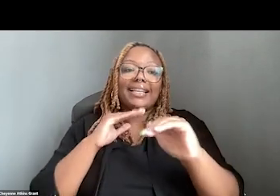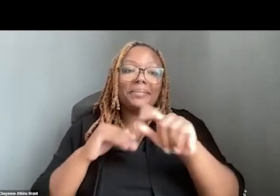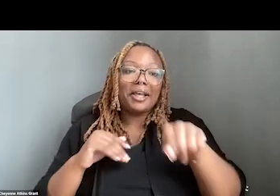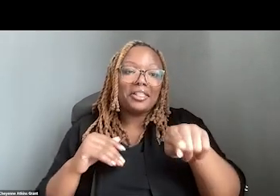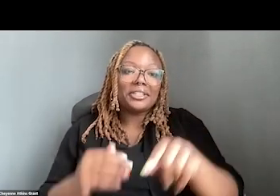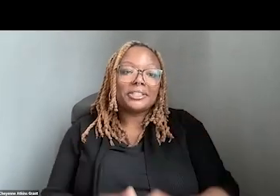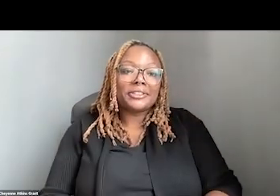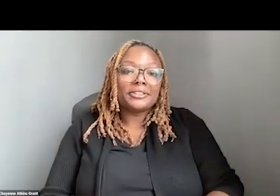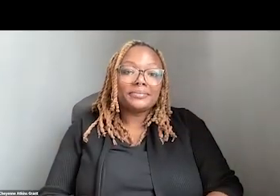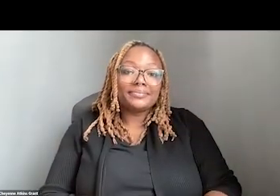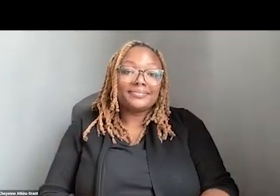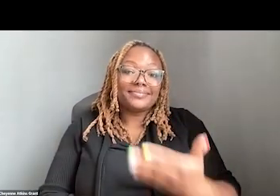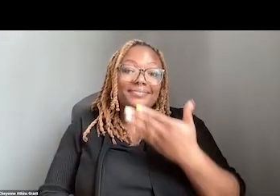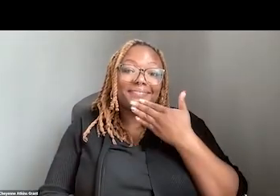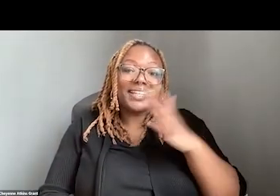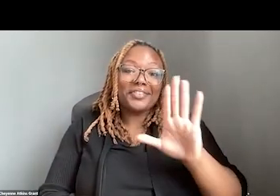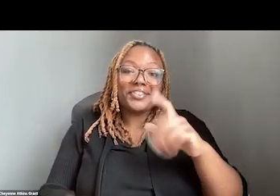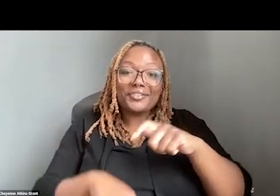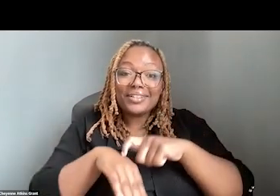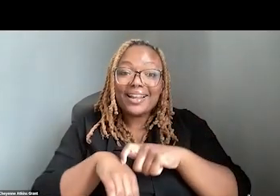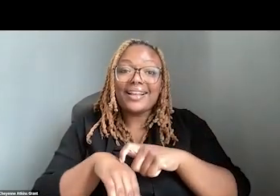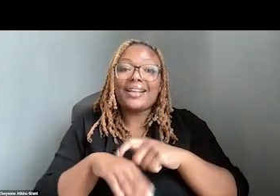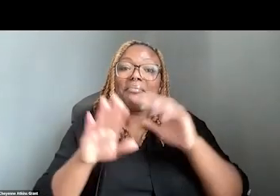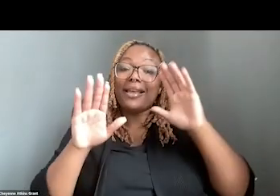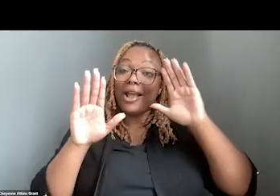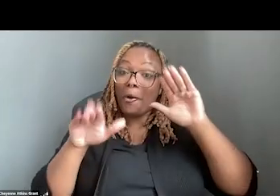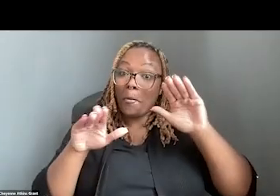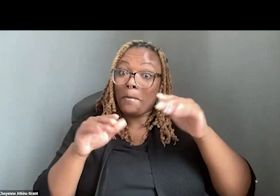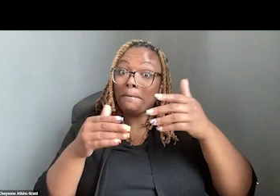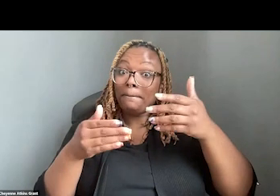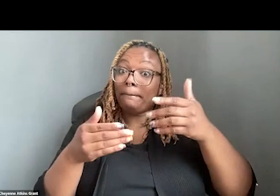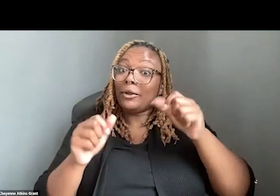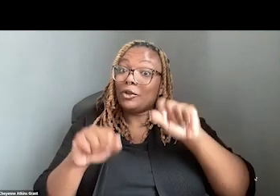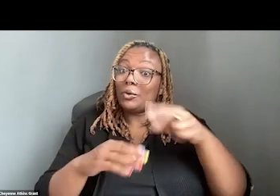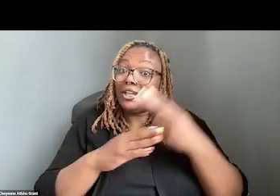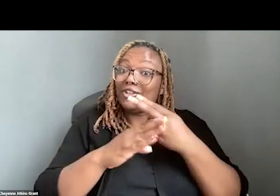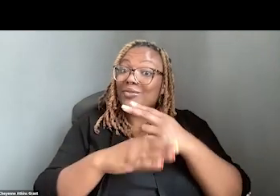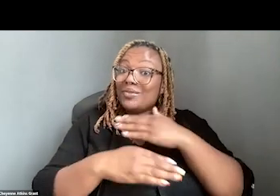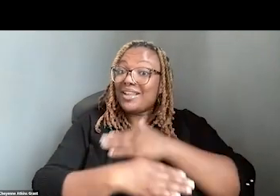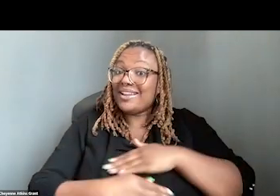So I thank you for your attention, and I hope that you use and enjoy SciENcv.